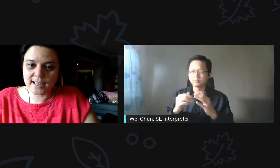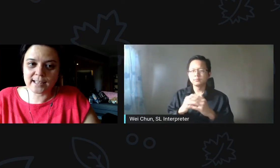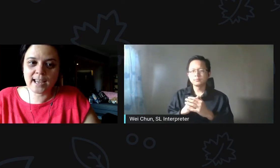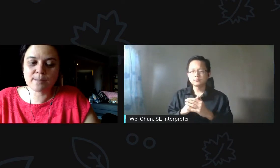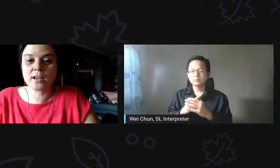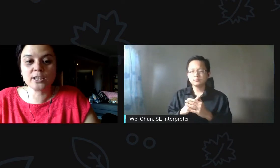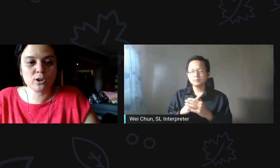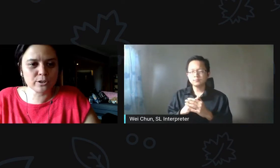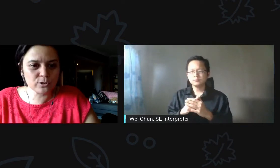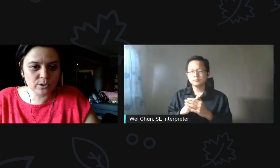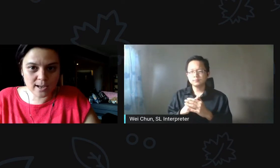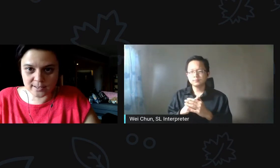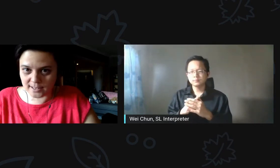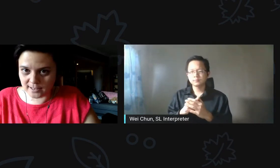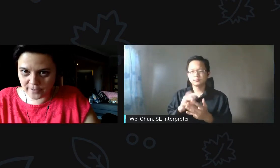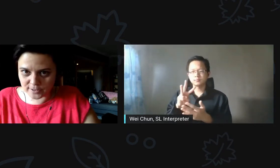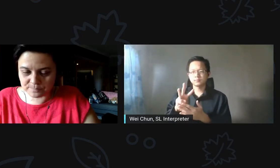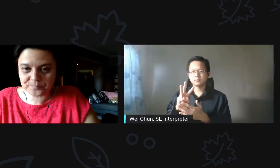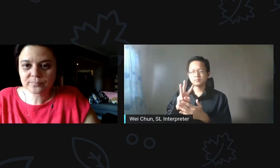came out in August, 2011.